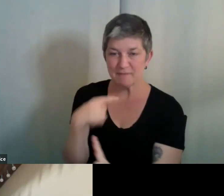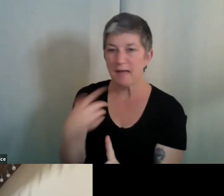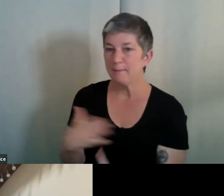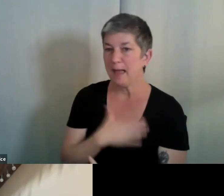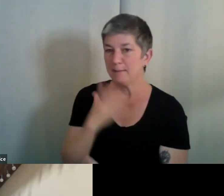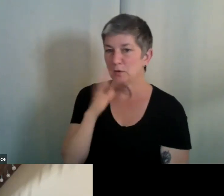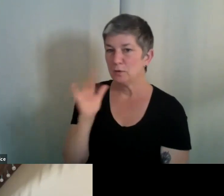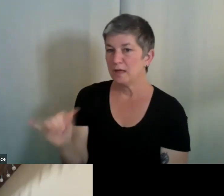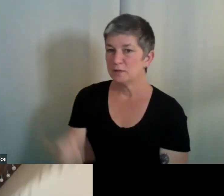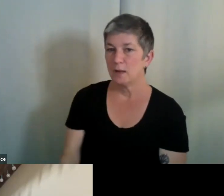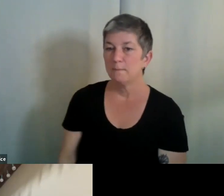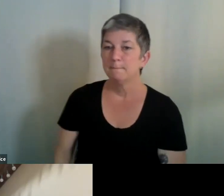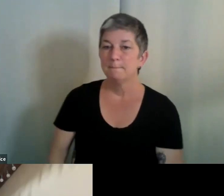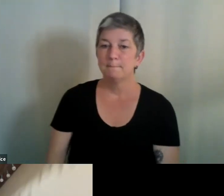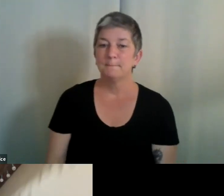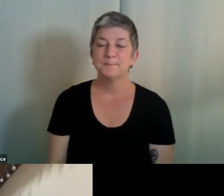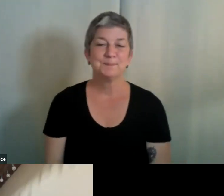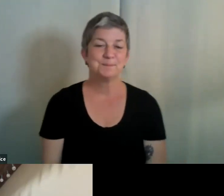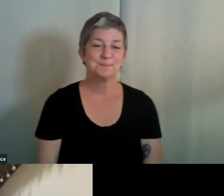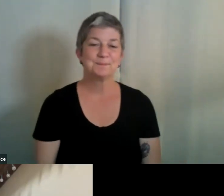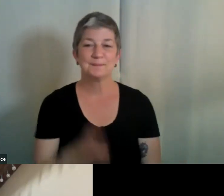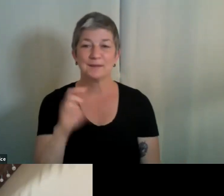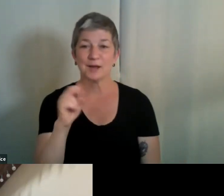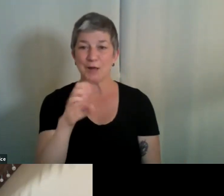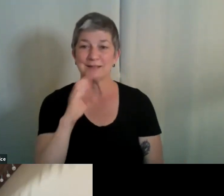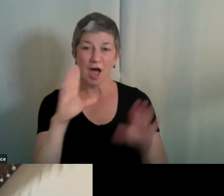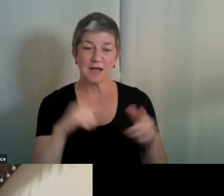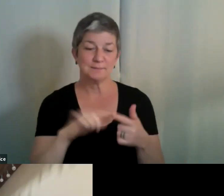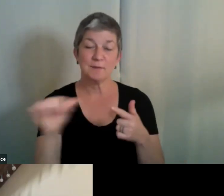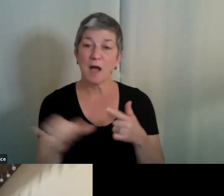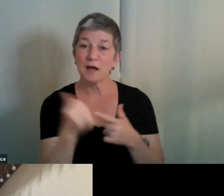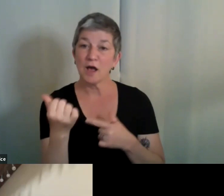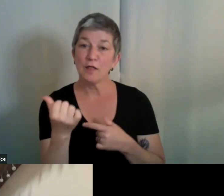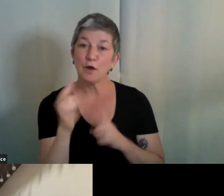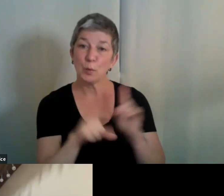that as well. Awesome. Connie Vandarakis: So we have another question as I scroll